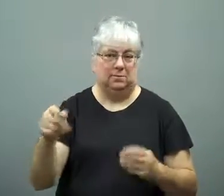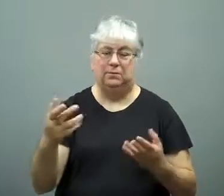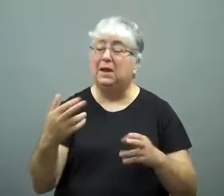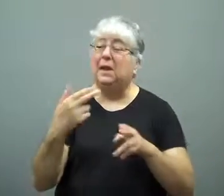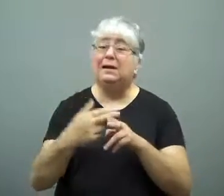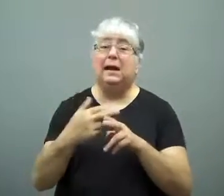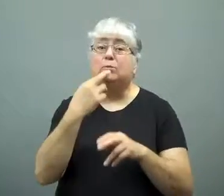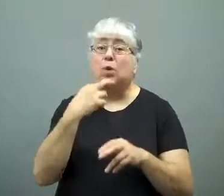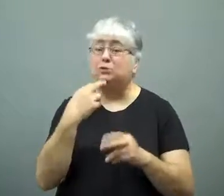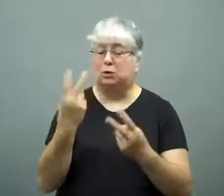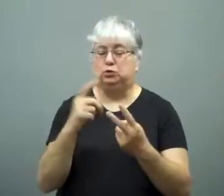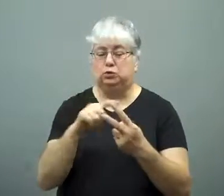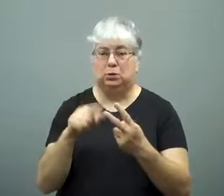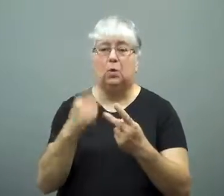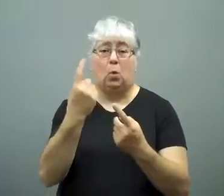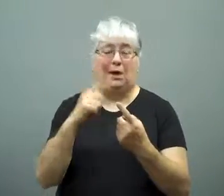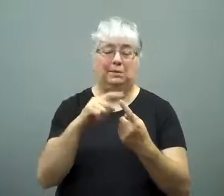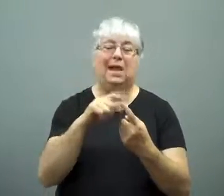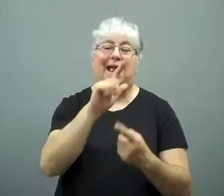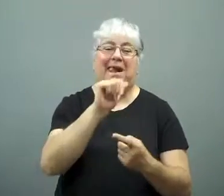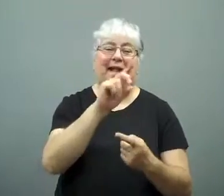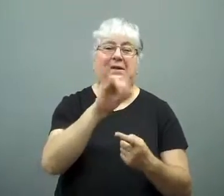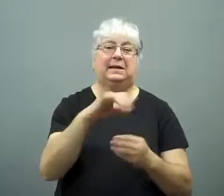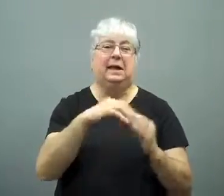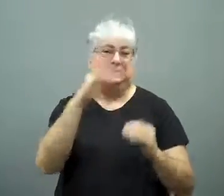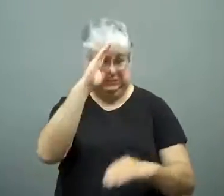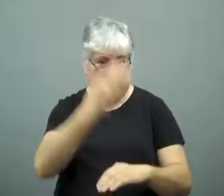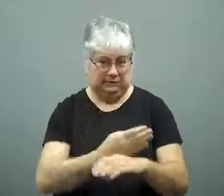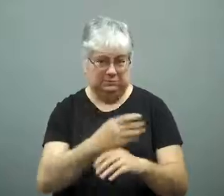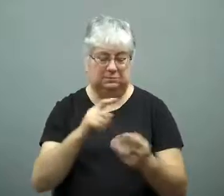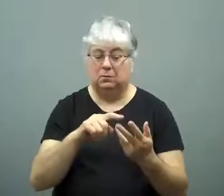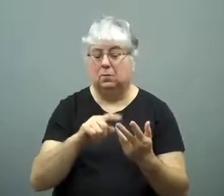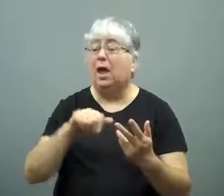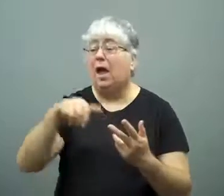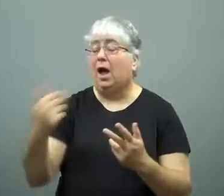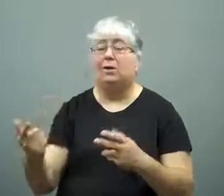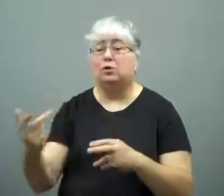One is called Lady and Sons, and the other is